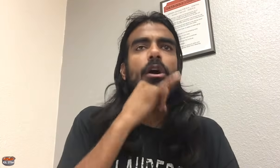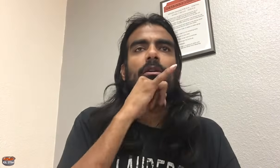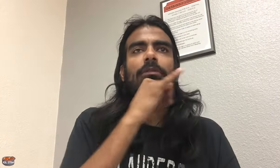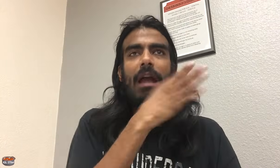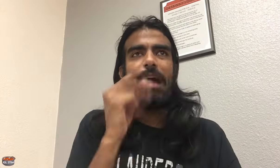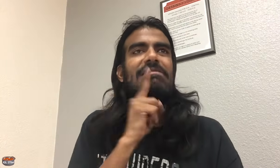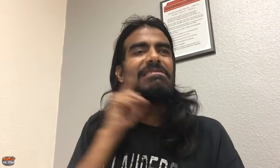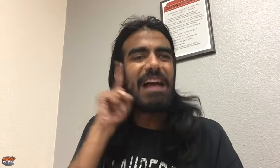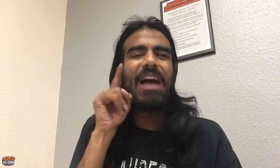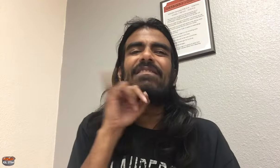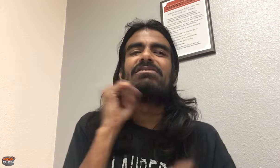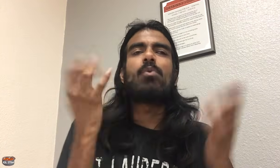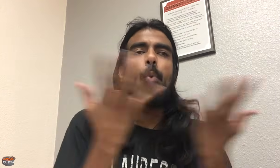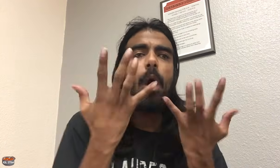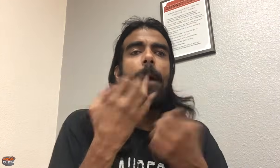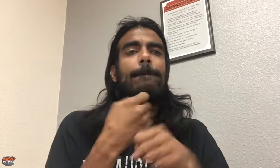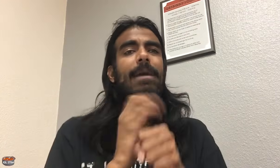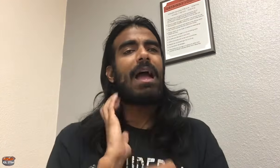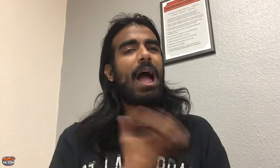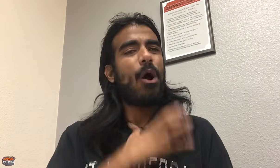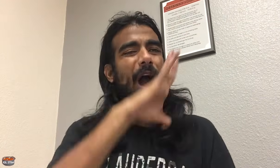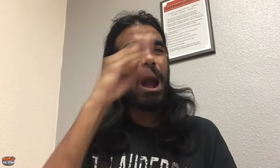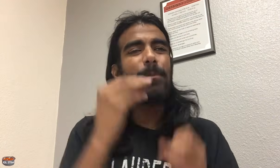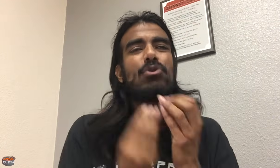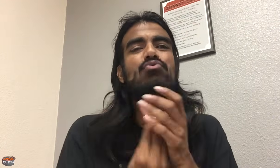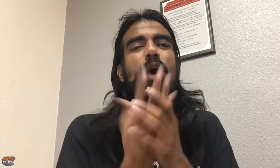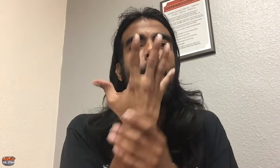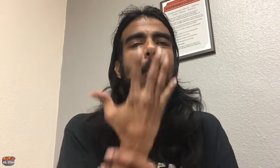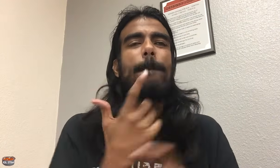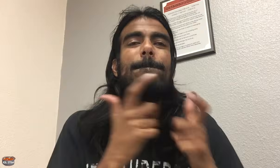people, but at the same time, if hearing and Deaf work together